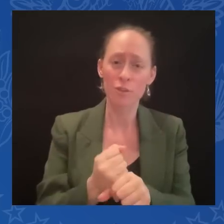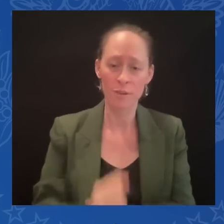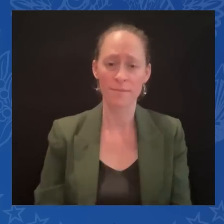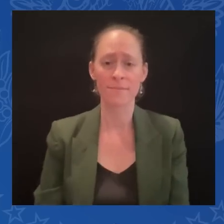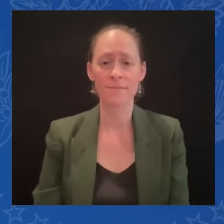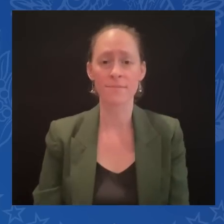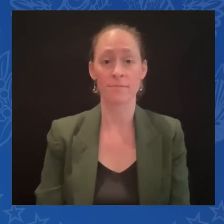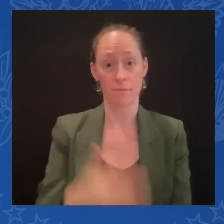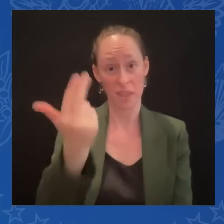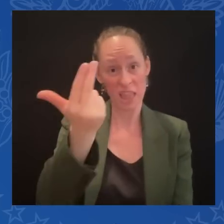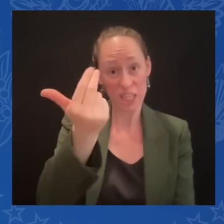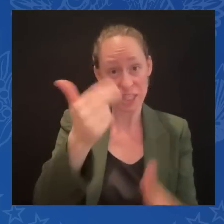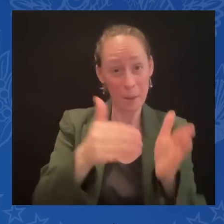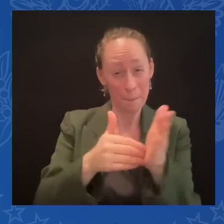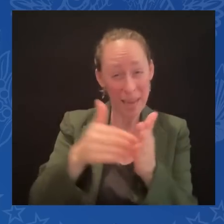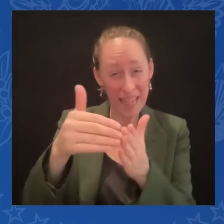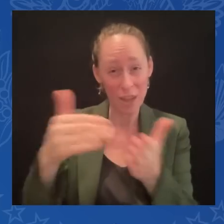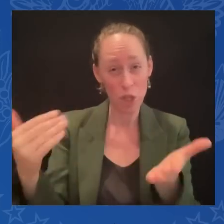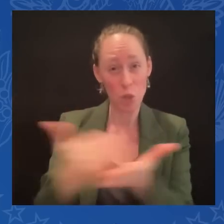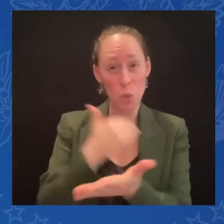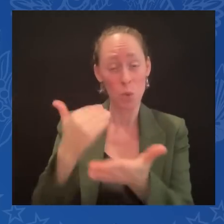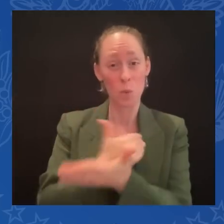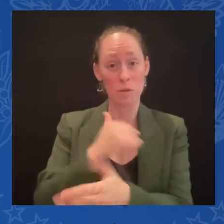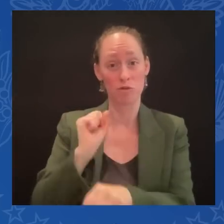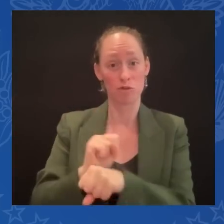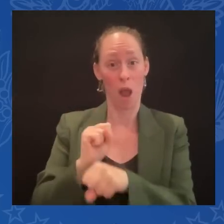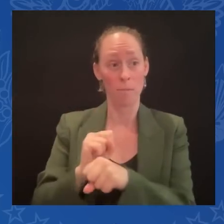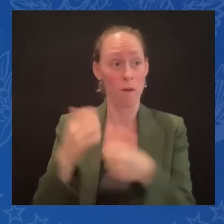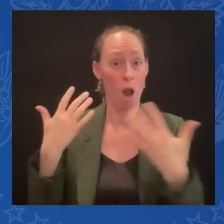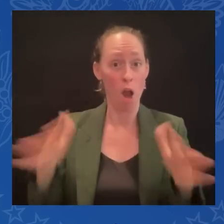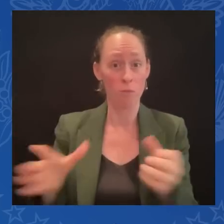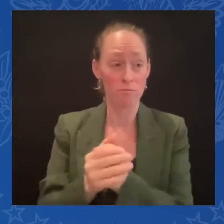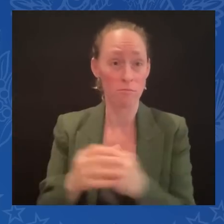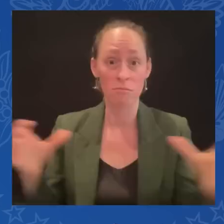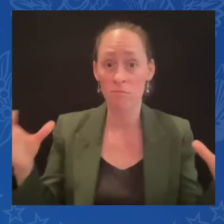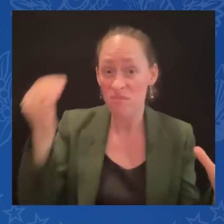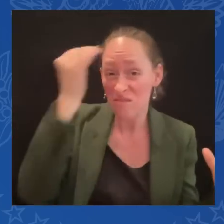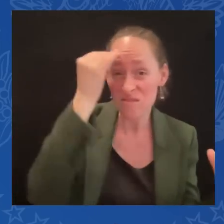has ever created in their first two years. Nearly 800,000 manufacturing jobs,